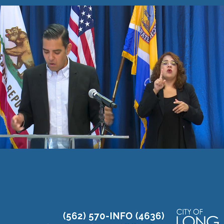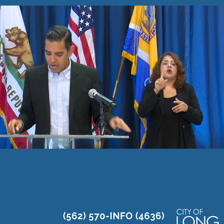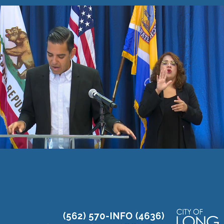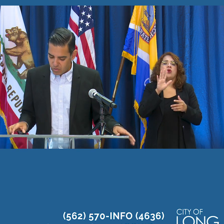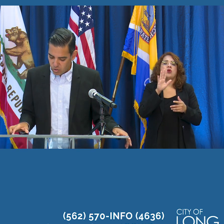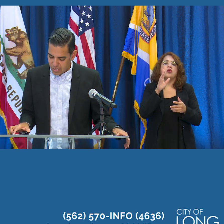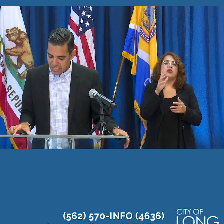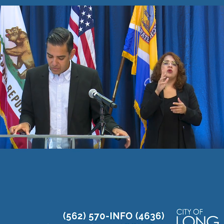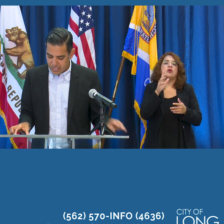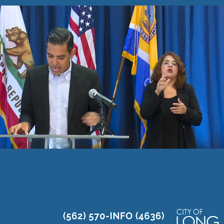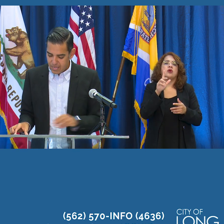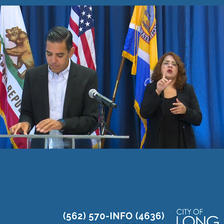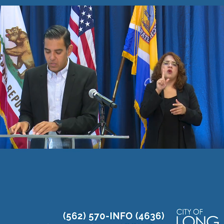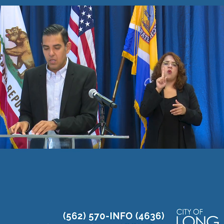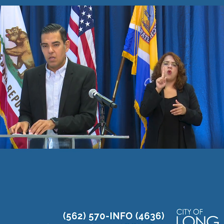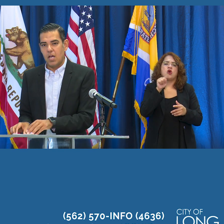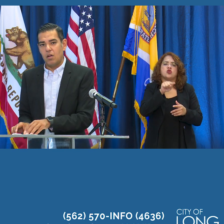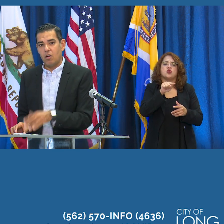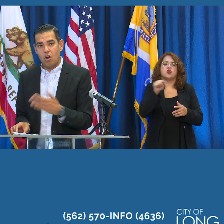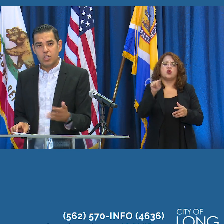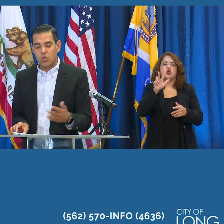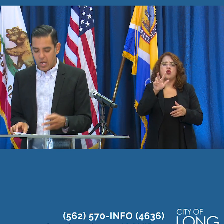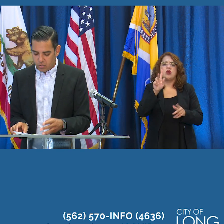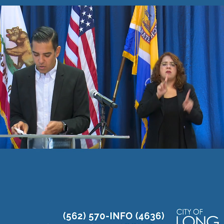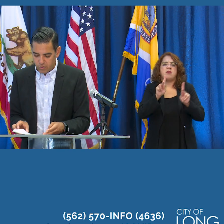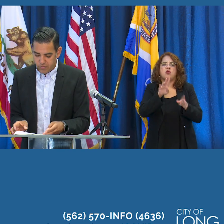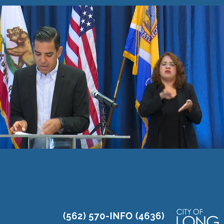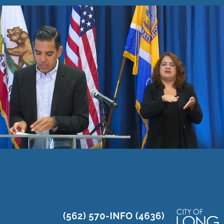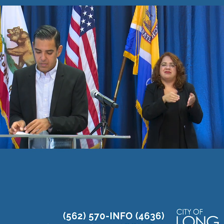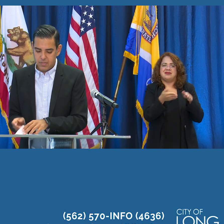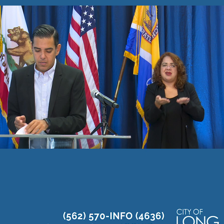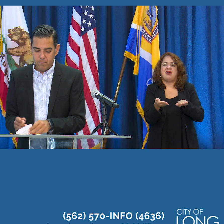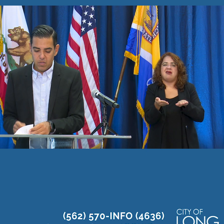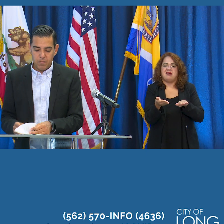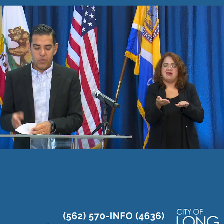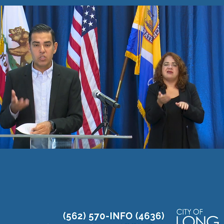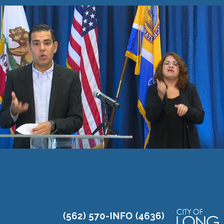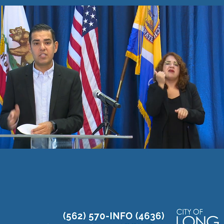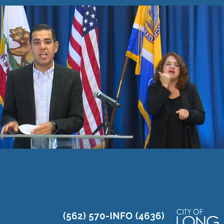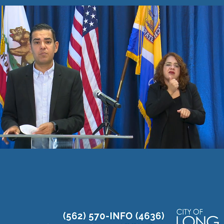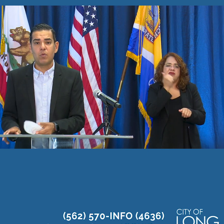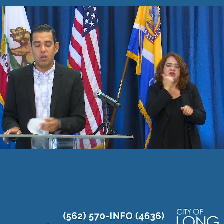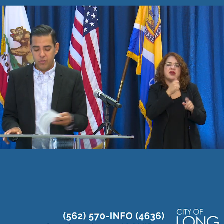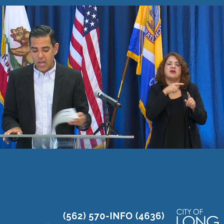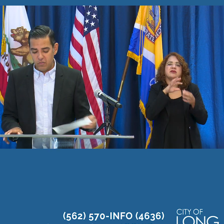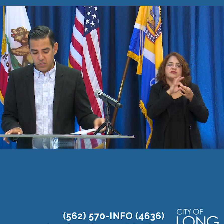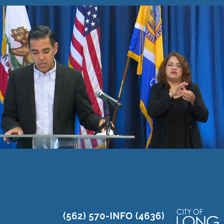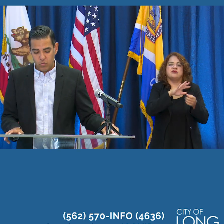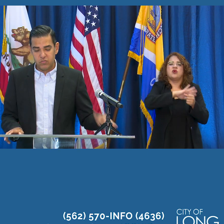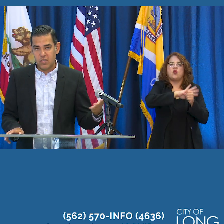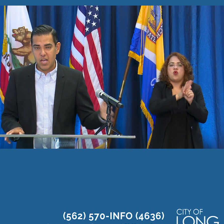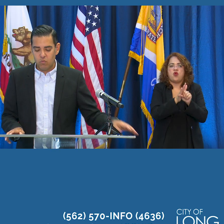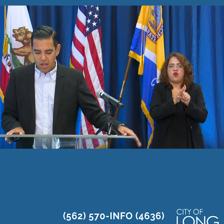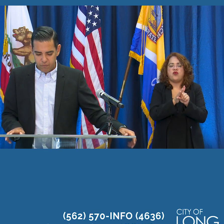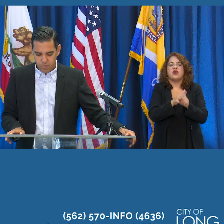on average on any given day and our hearts go out to all those families but those are our deaths for 100,000 and we've seen that graph